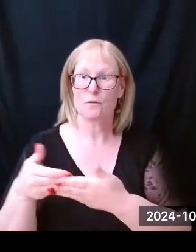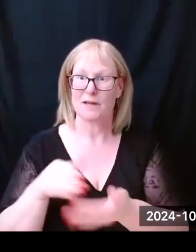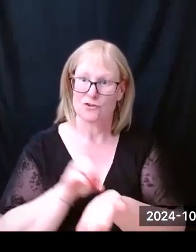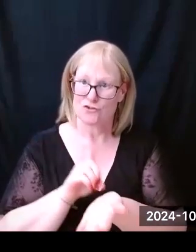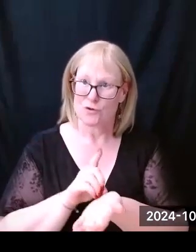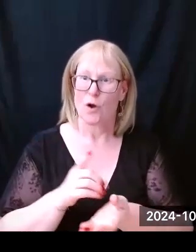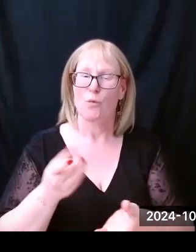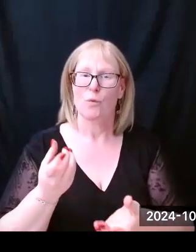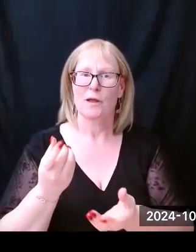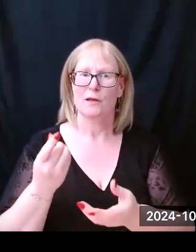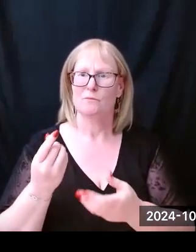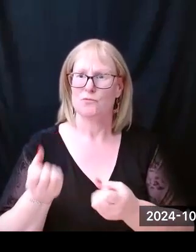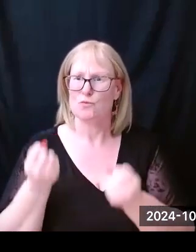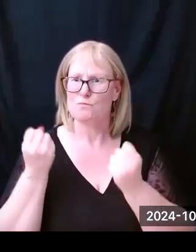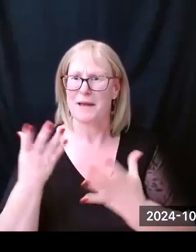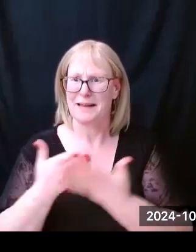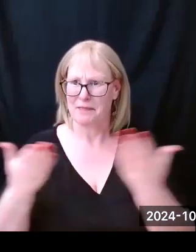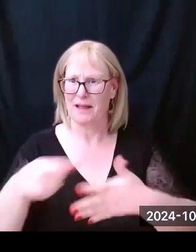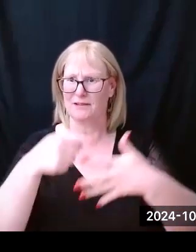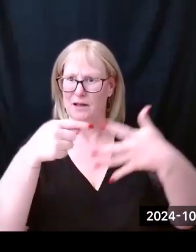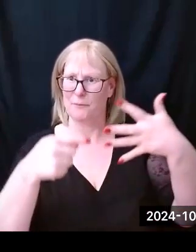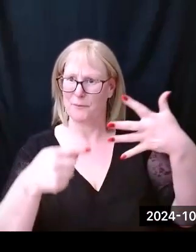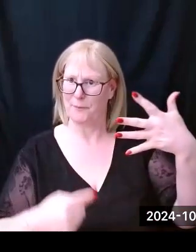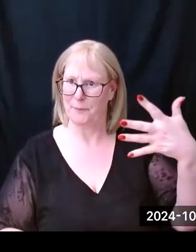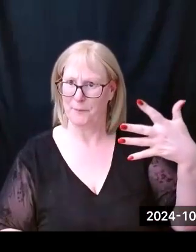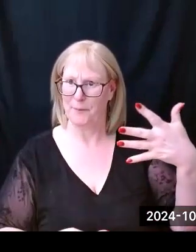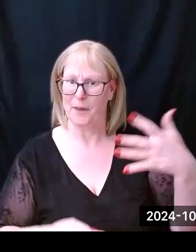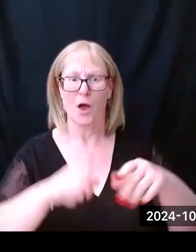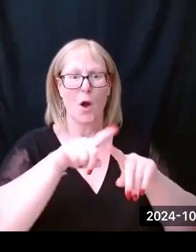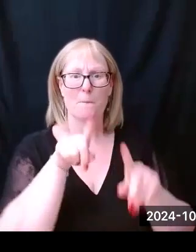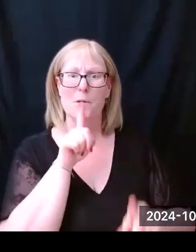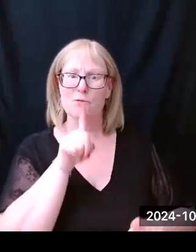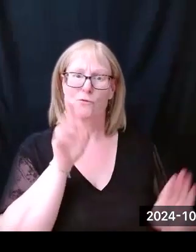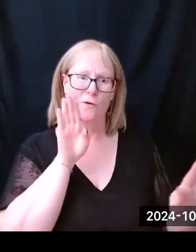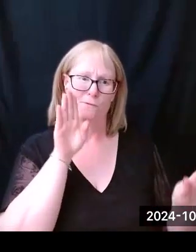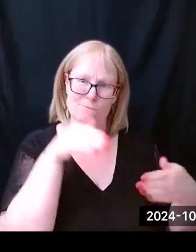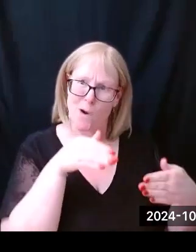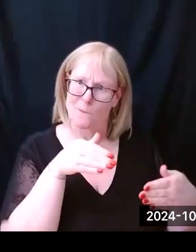We are Jack and Jill's of many trades, but what we really do is specialize in diagnosing